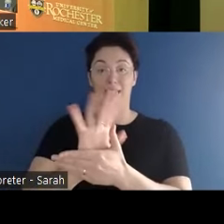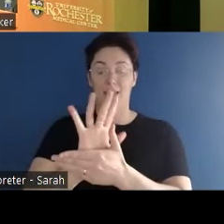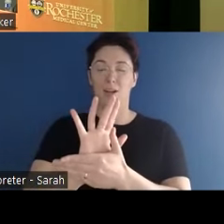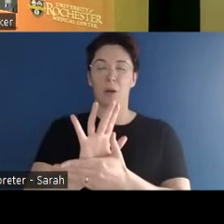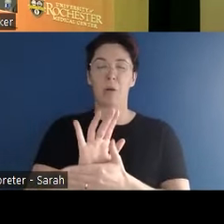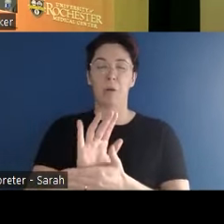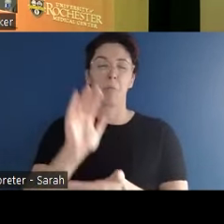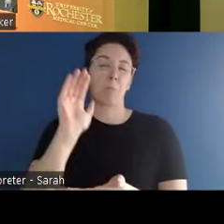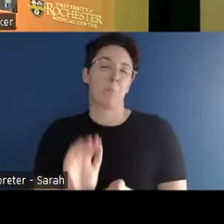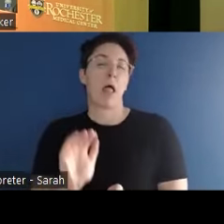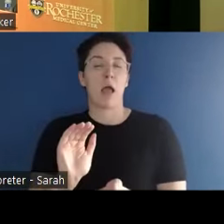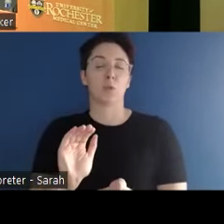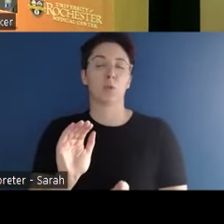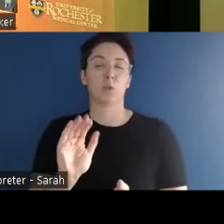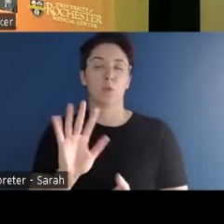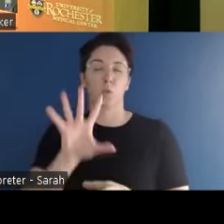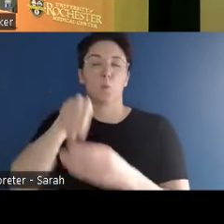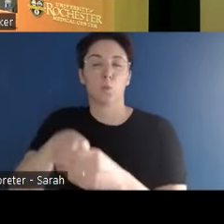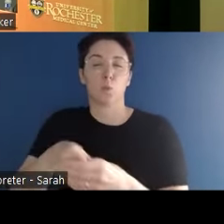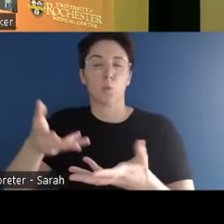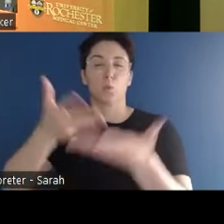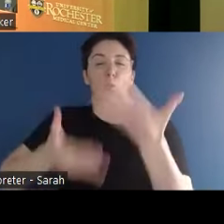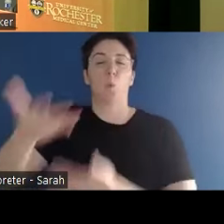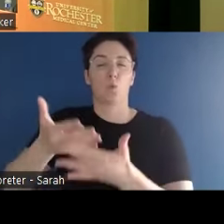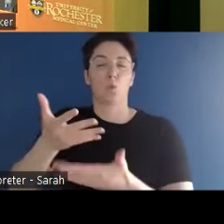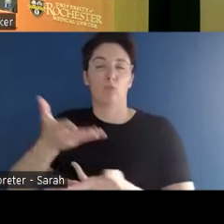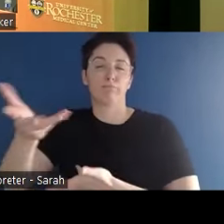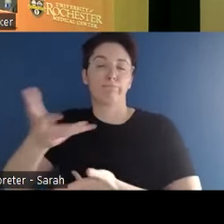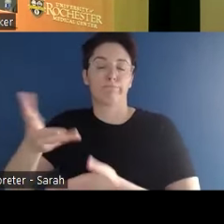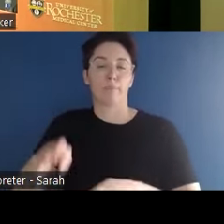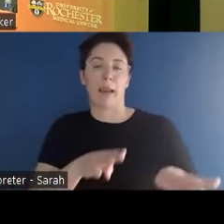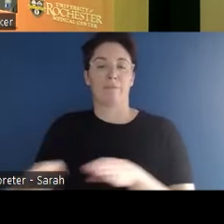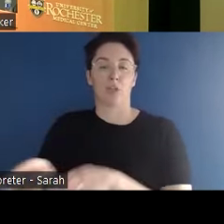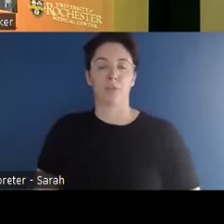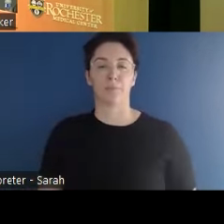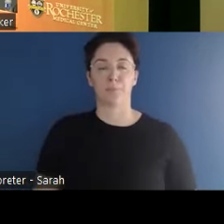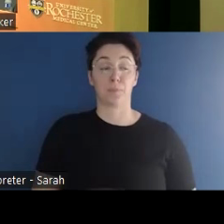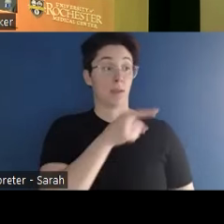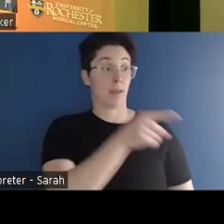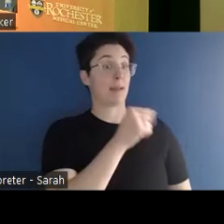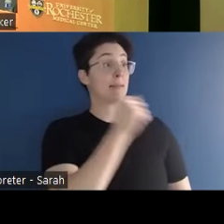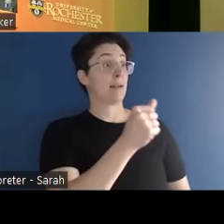lower social seeking Behavior controlling for the non-social video in that did not change the